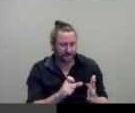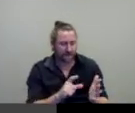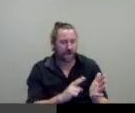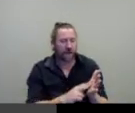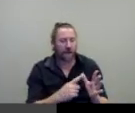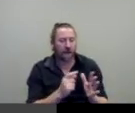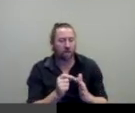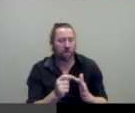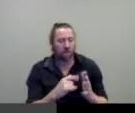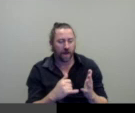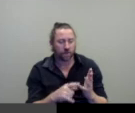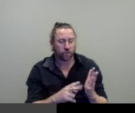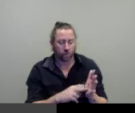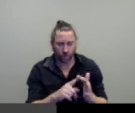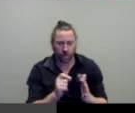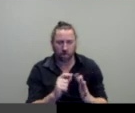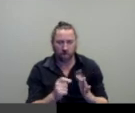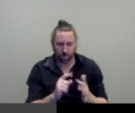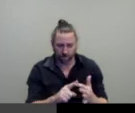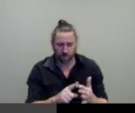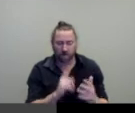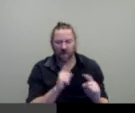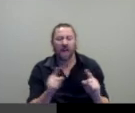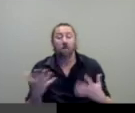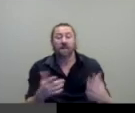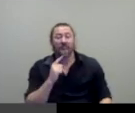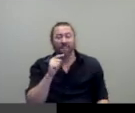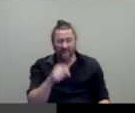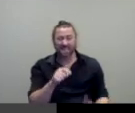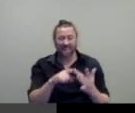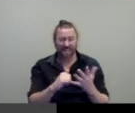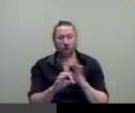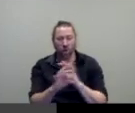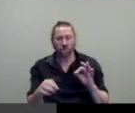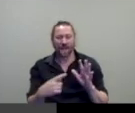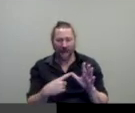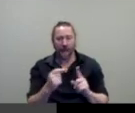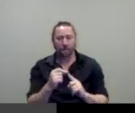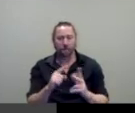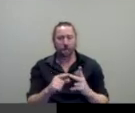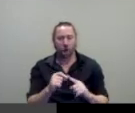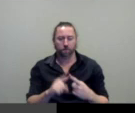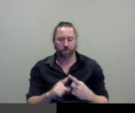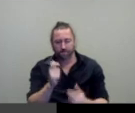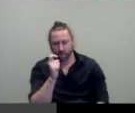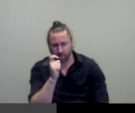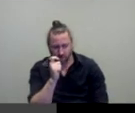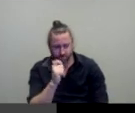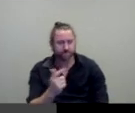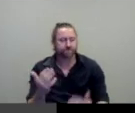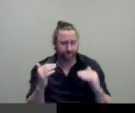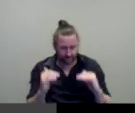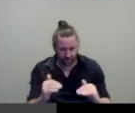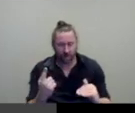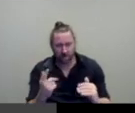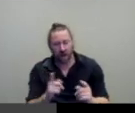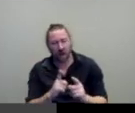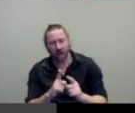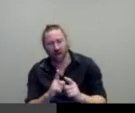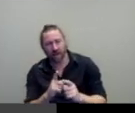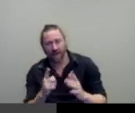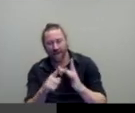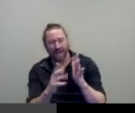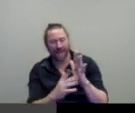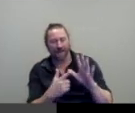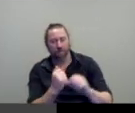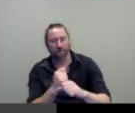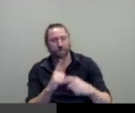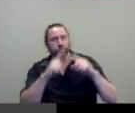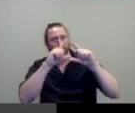or this is not a pipe entitled his artwork the treachery of images Naomi Evans explains that